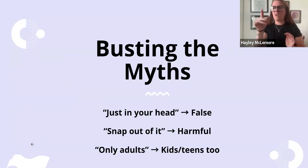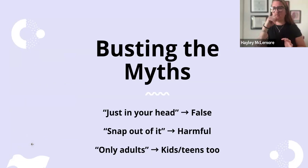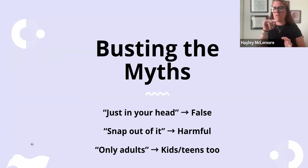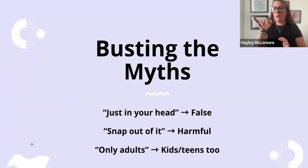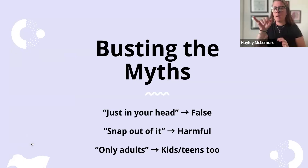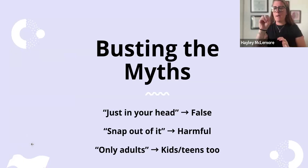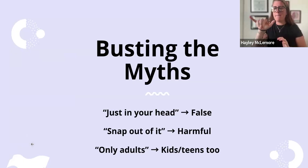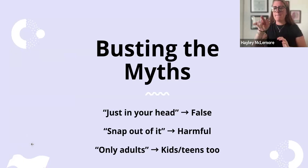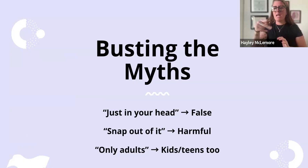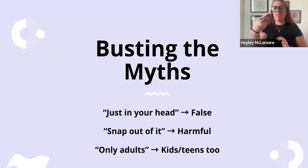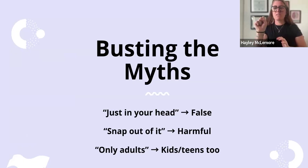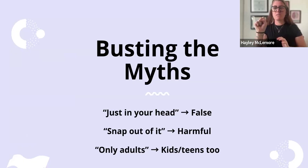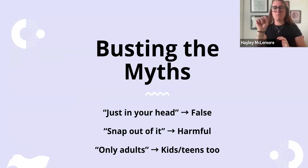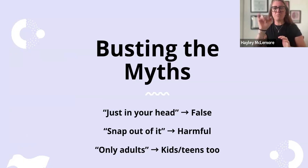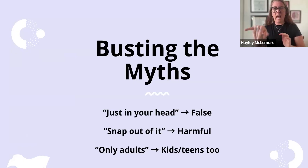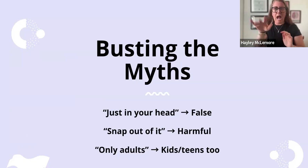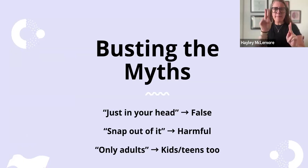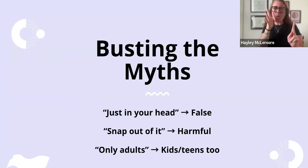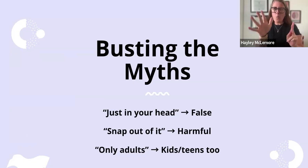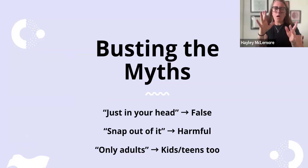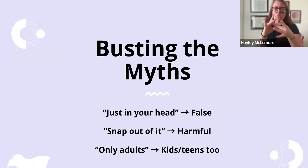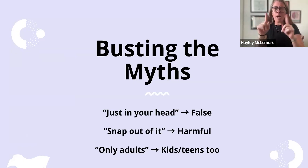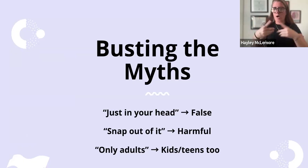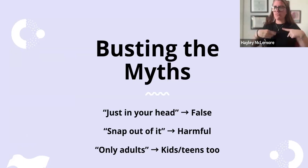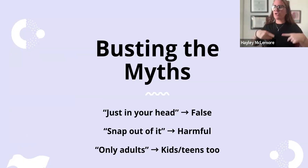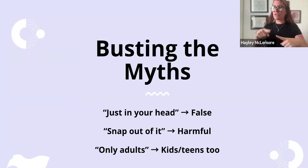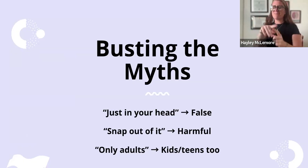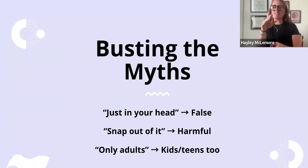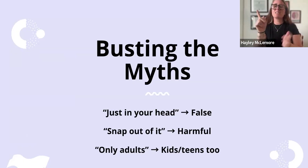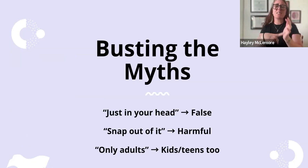So there are some examples of myths that I wanna talk about today.